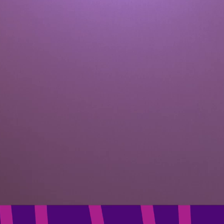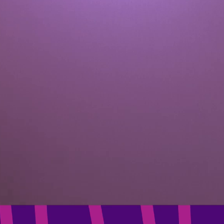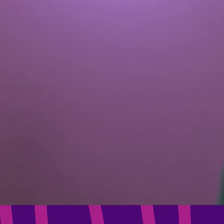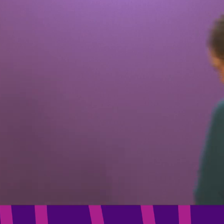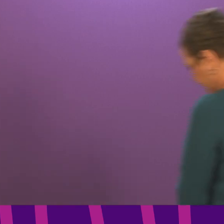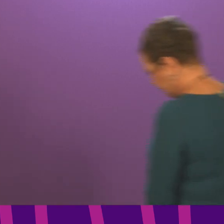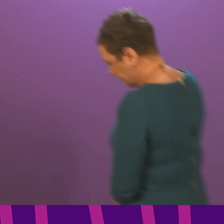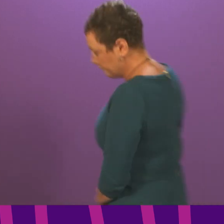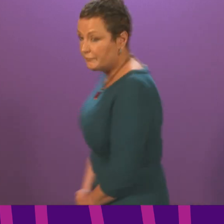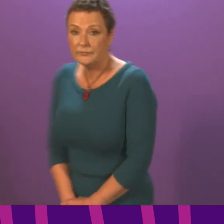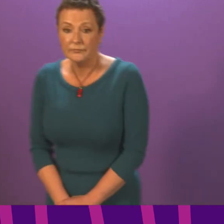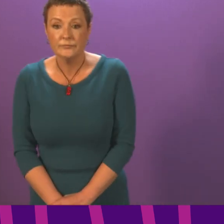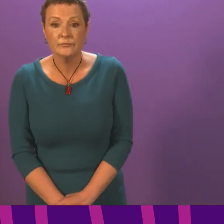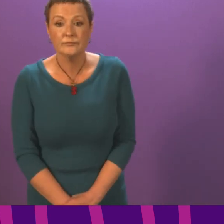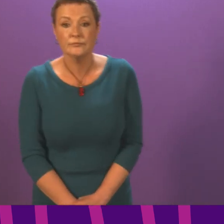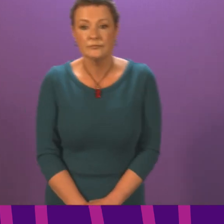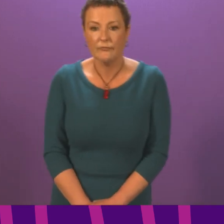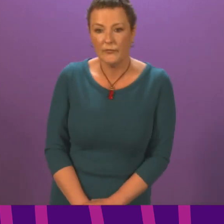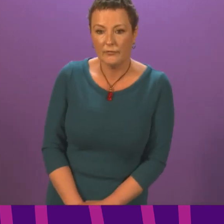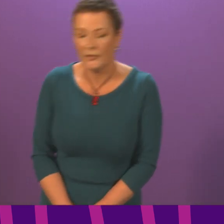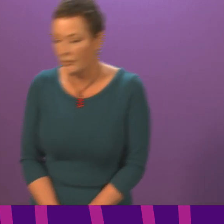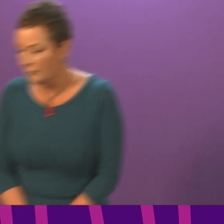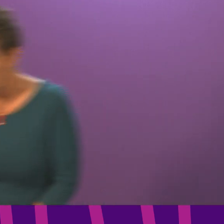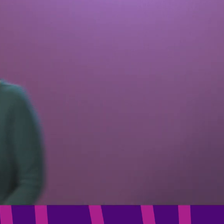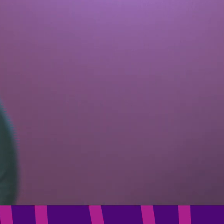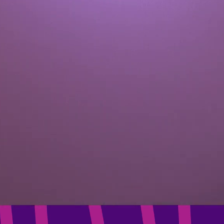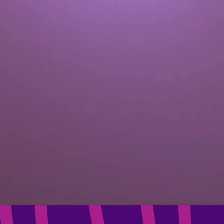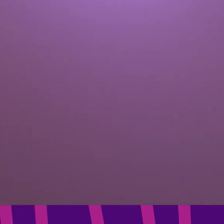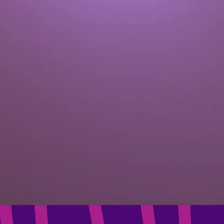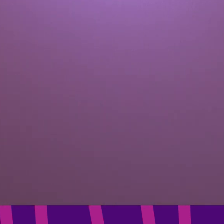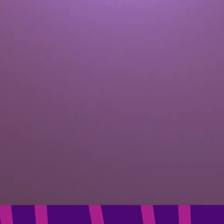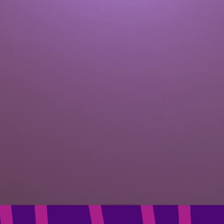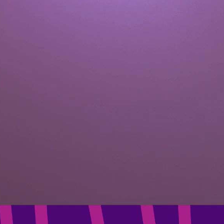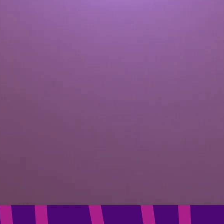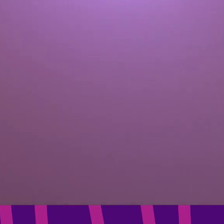The Presiding Officer (Ken Macintosh): Our next item of business is a statement from the First Minister, Nicola Sturgeon, on Covid-19. The First Minister will take questions after